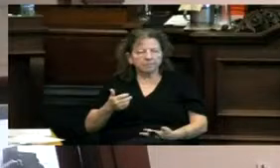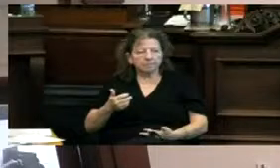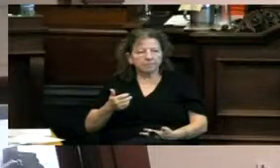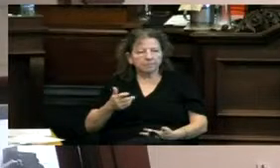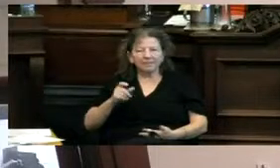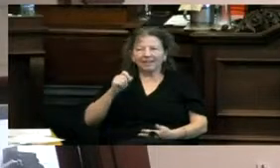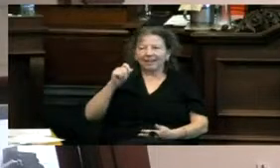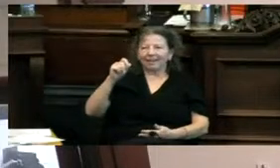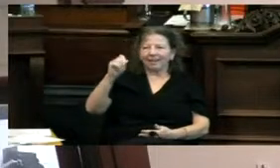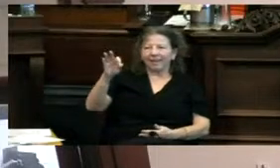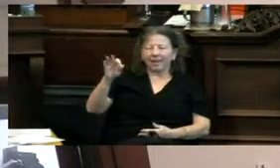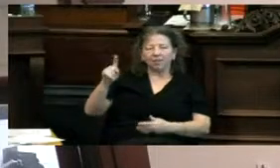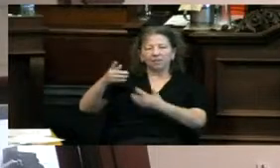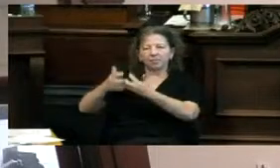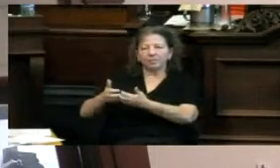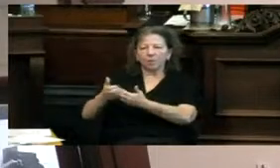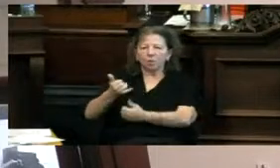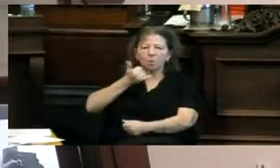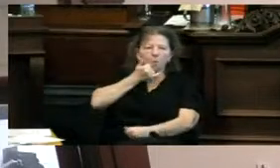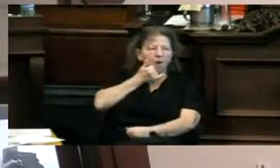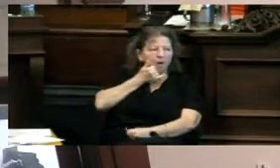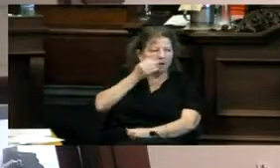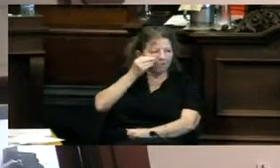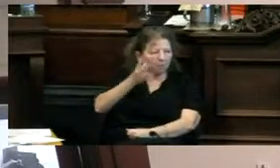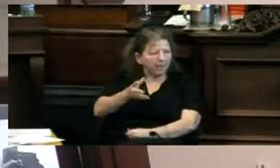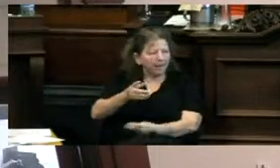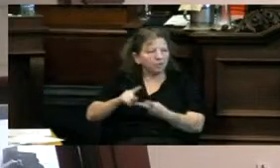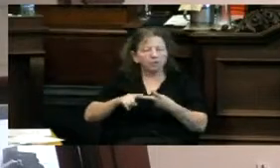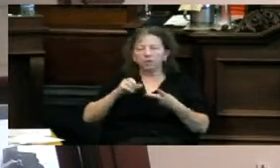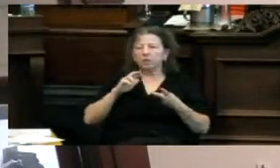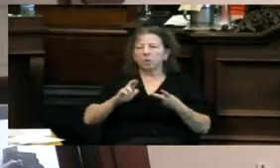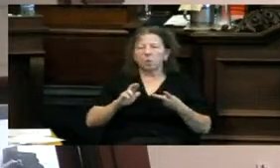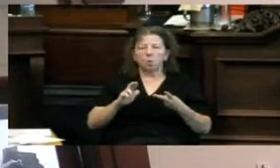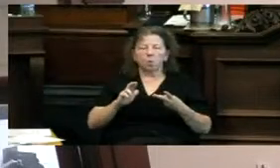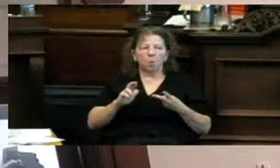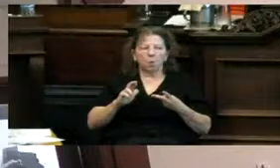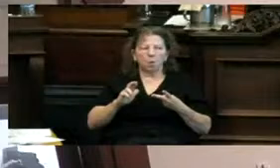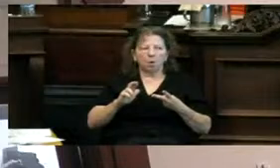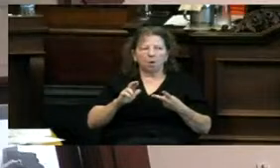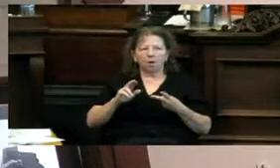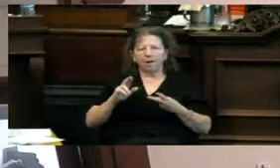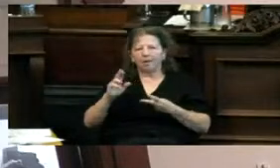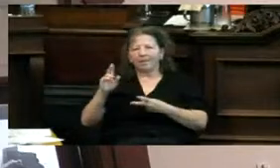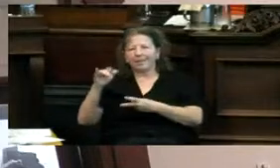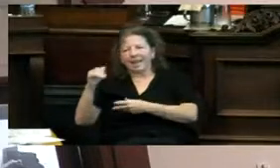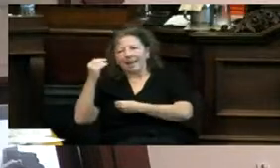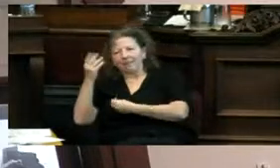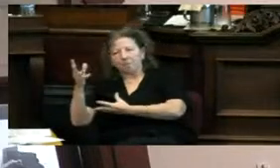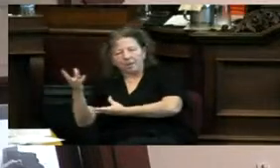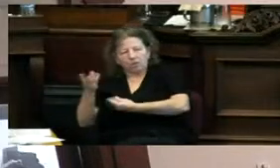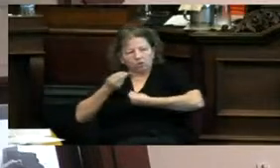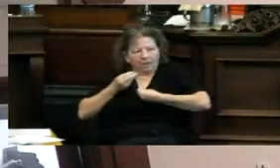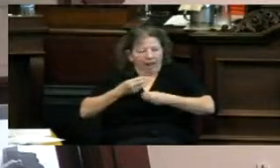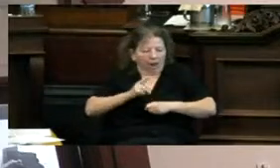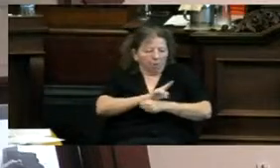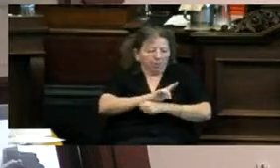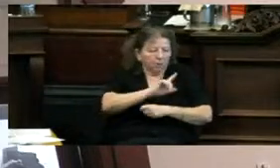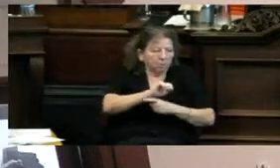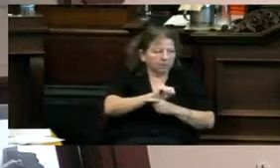where it could have maybe had